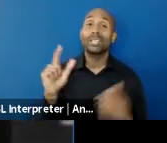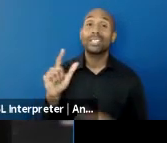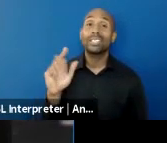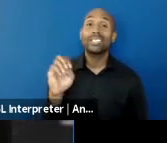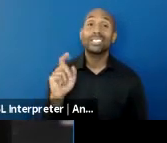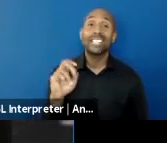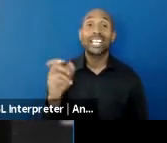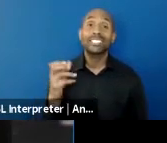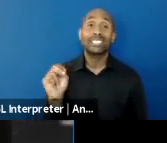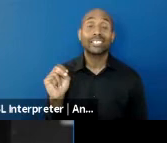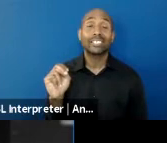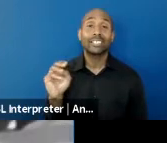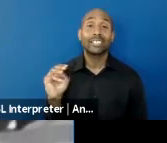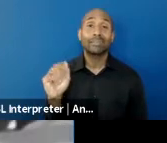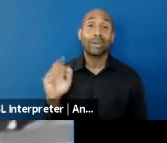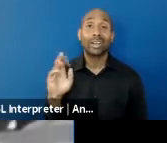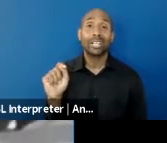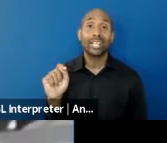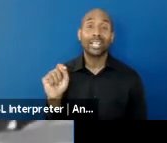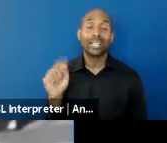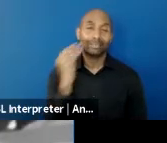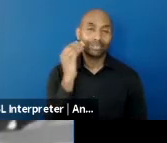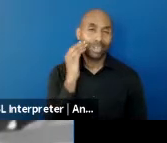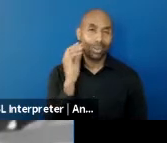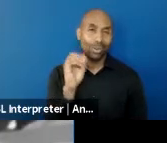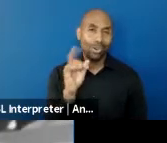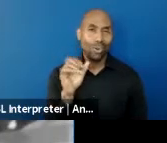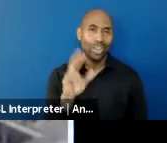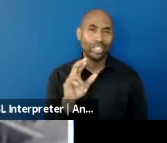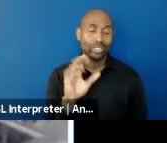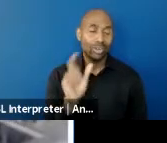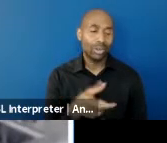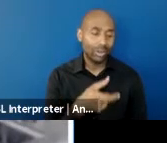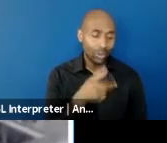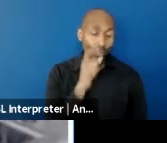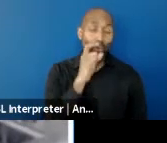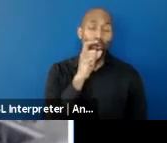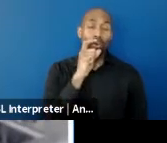Slurping up Oysters. Chowing down on fries.